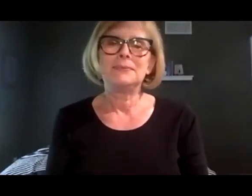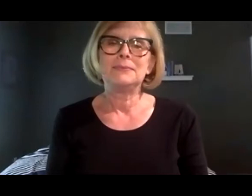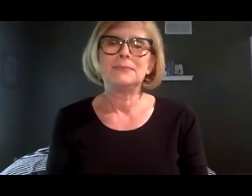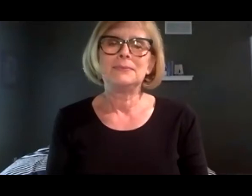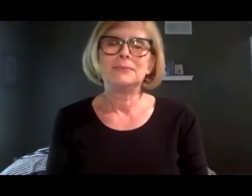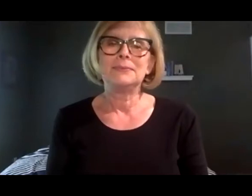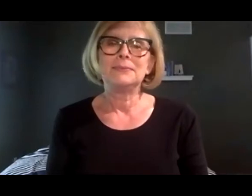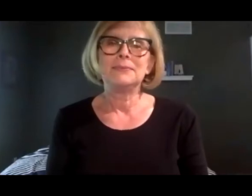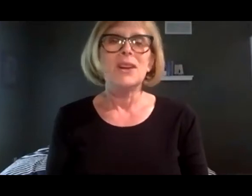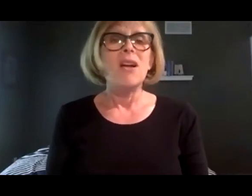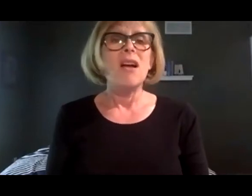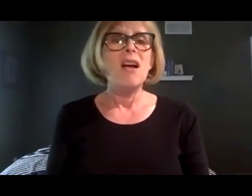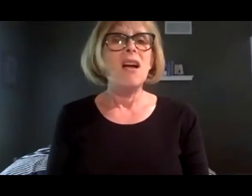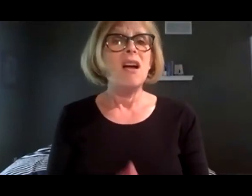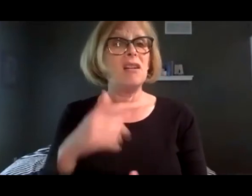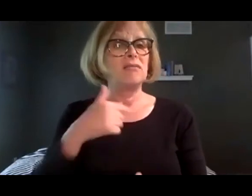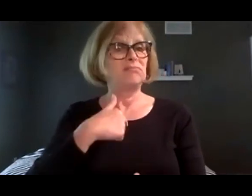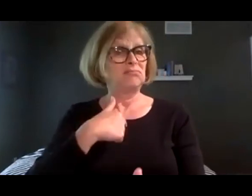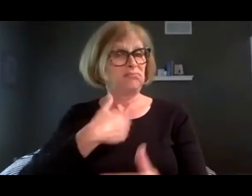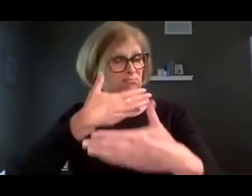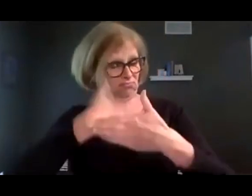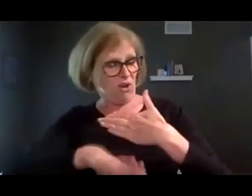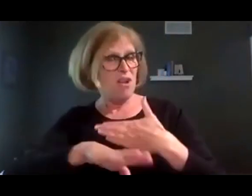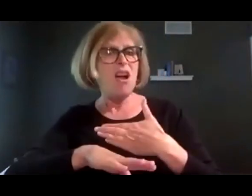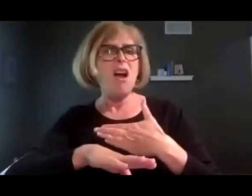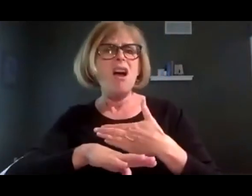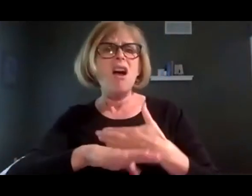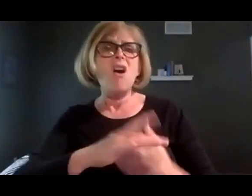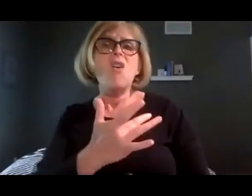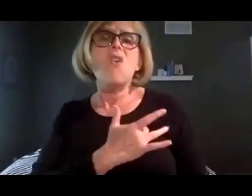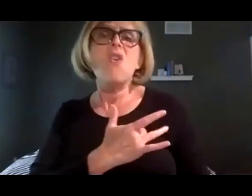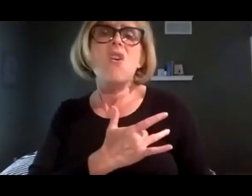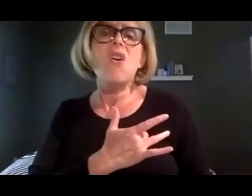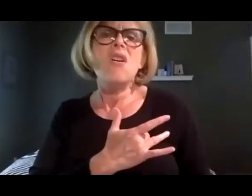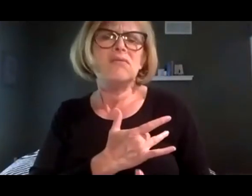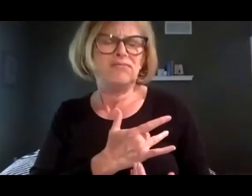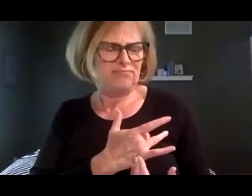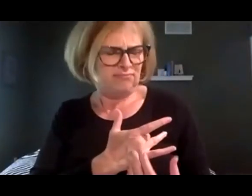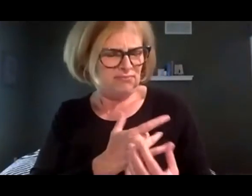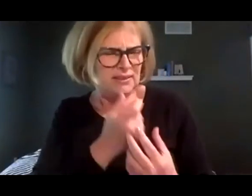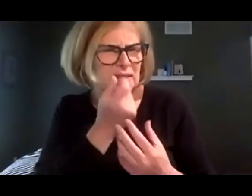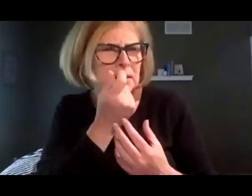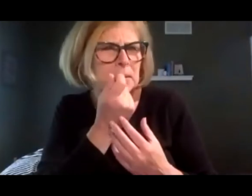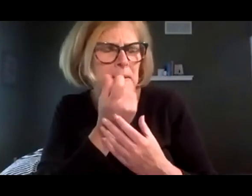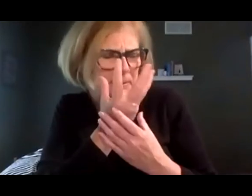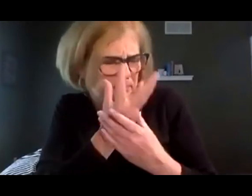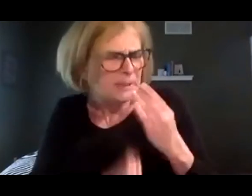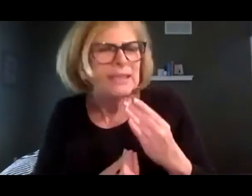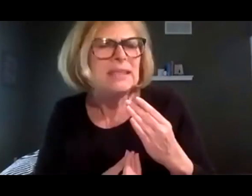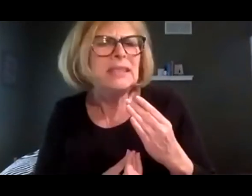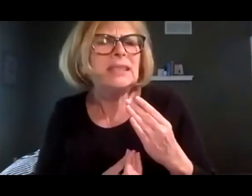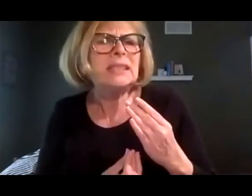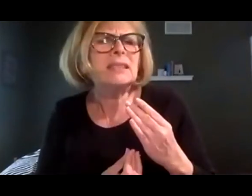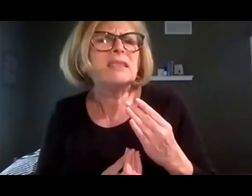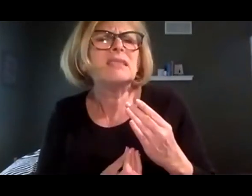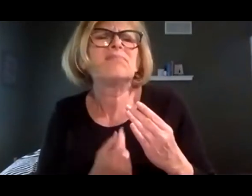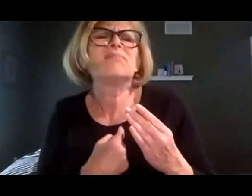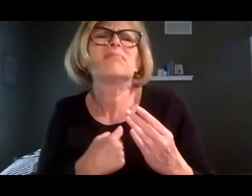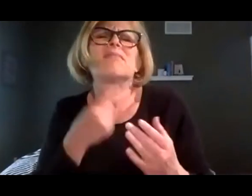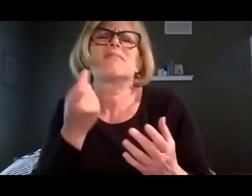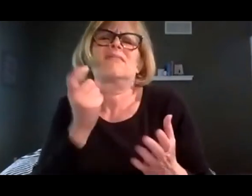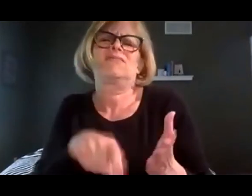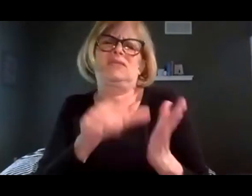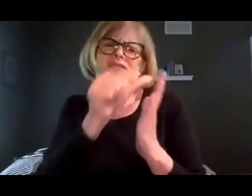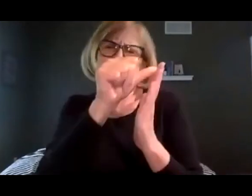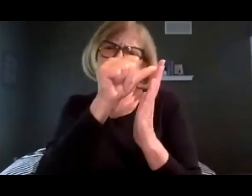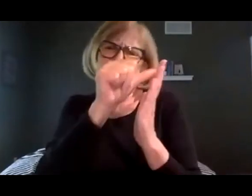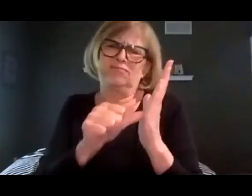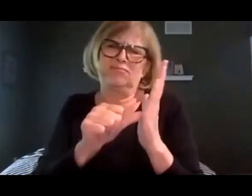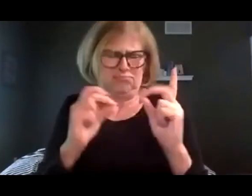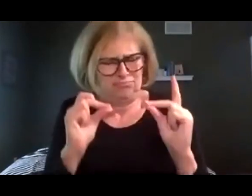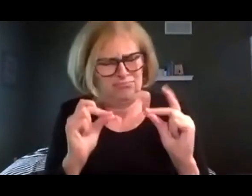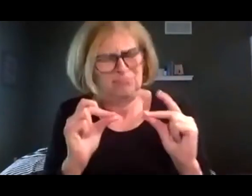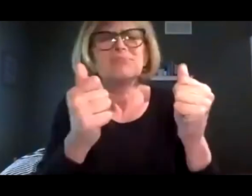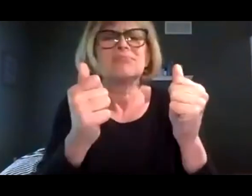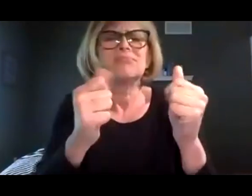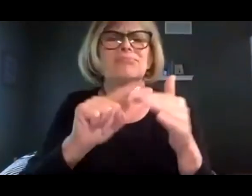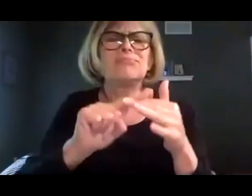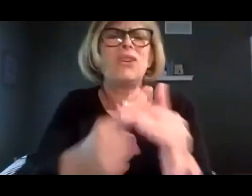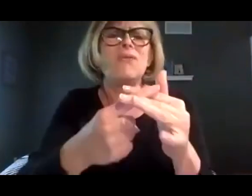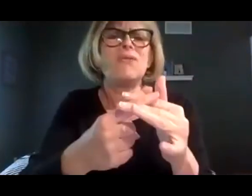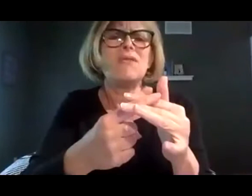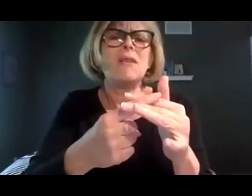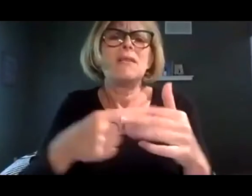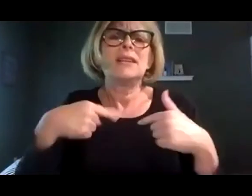When I was born, my heart was missing a part, so I had surgery right from the start.